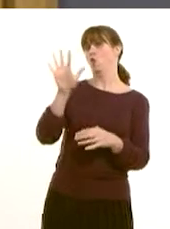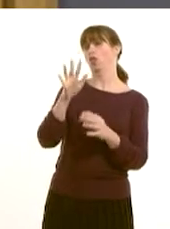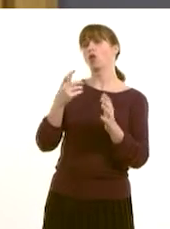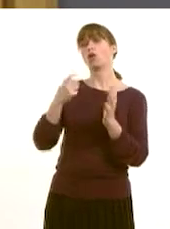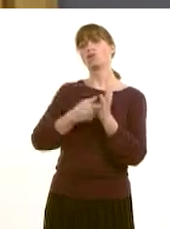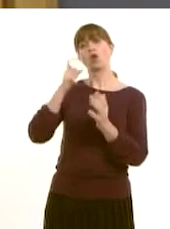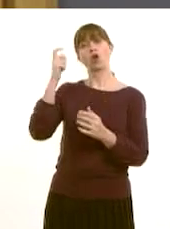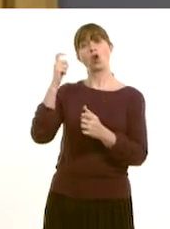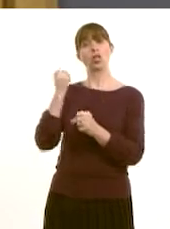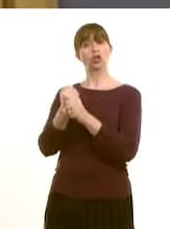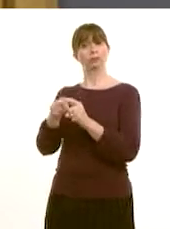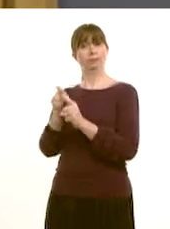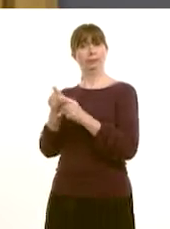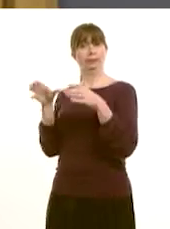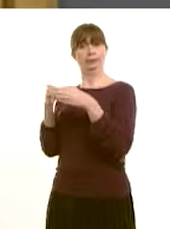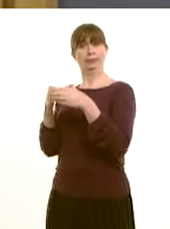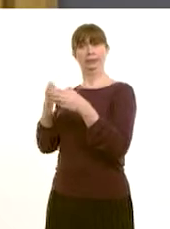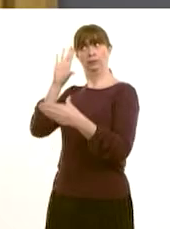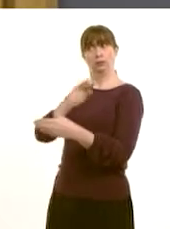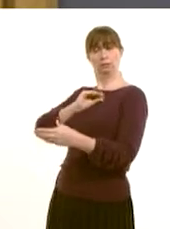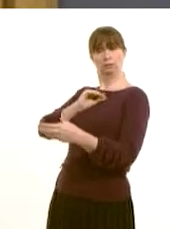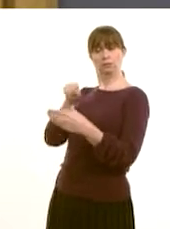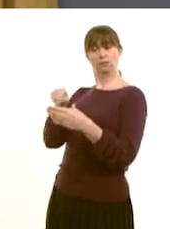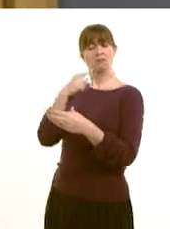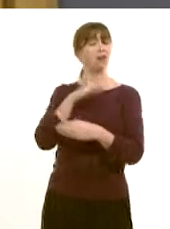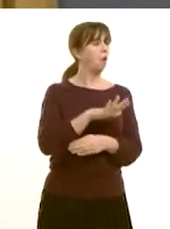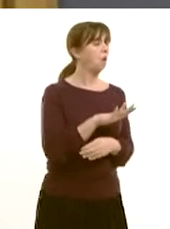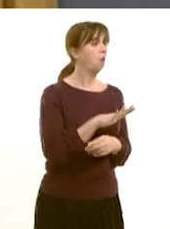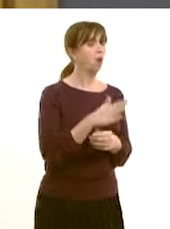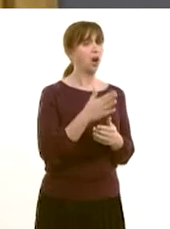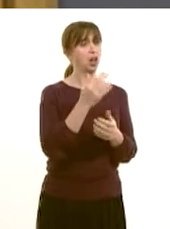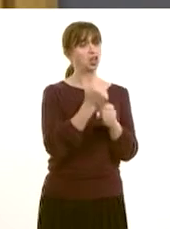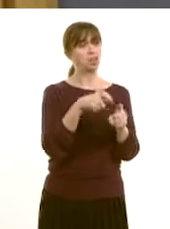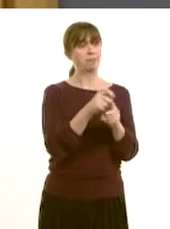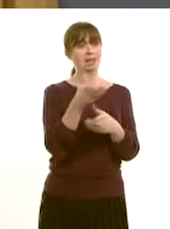of General Practitioners tell us that half of all GPs are nearing retirement.